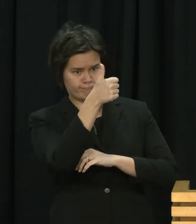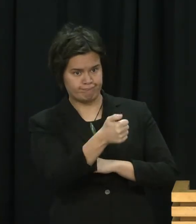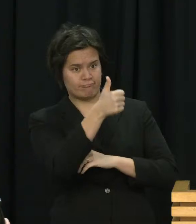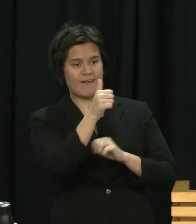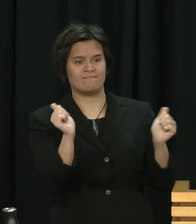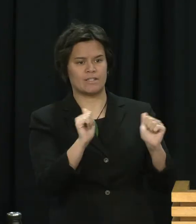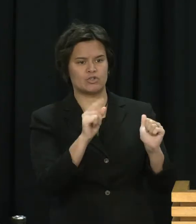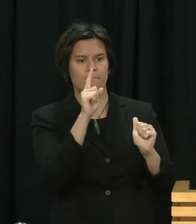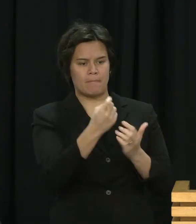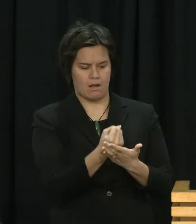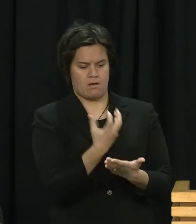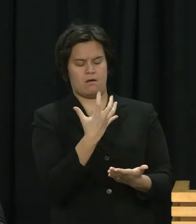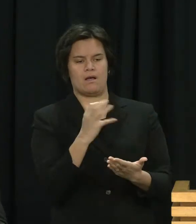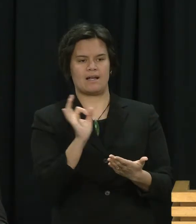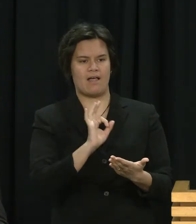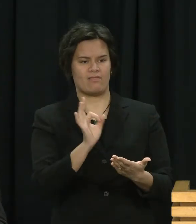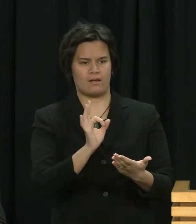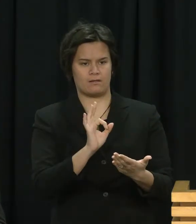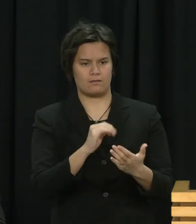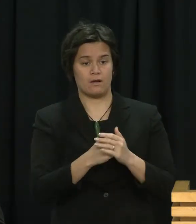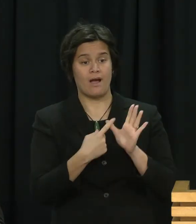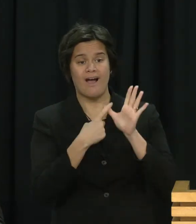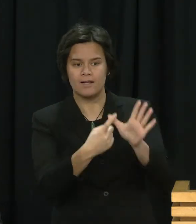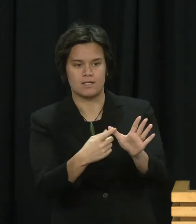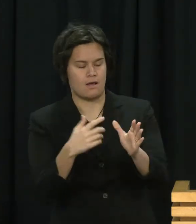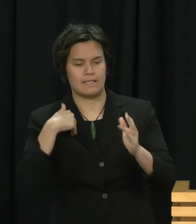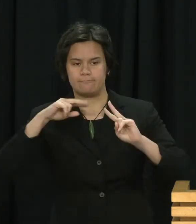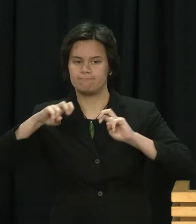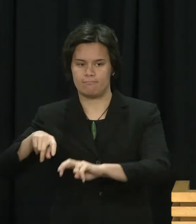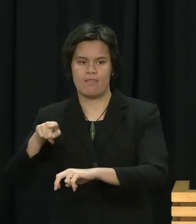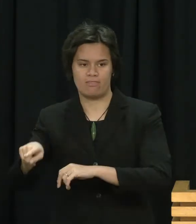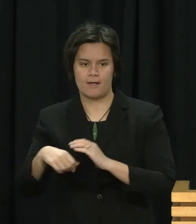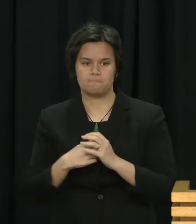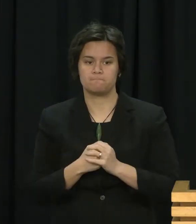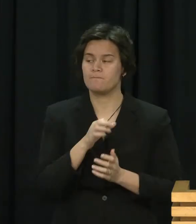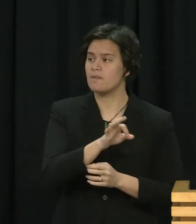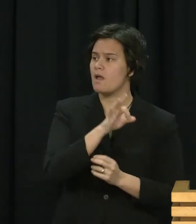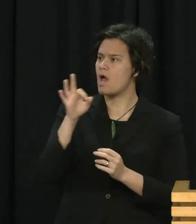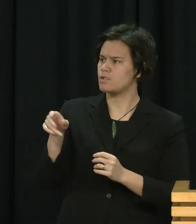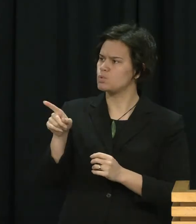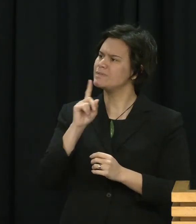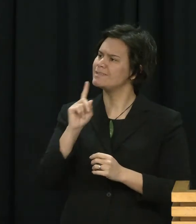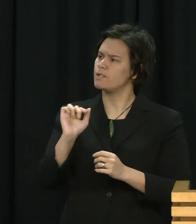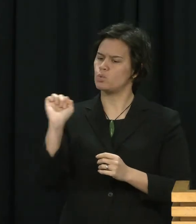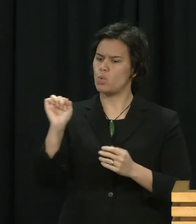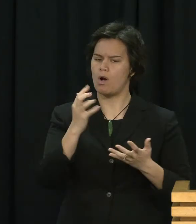received a contact yet. We'll look at that detail in particular. They should have received a